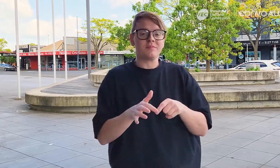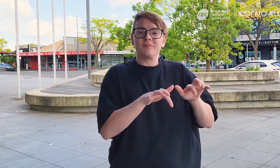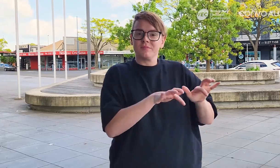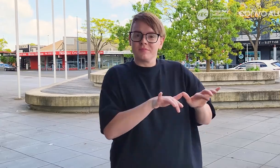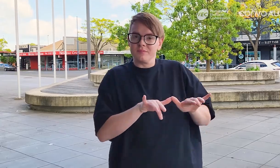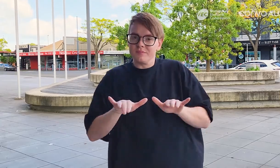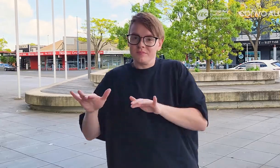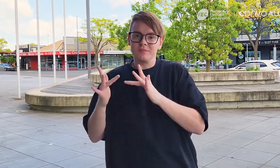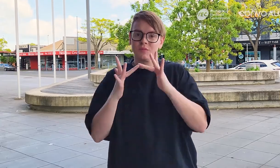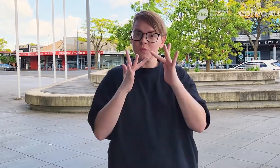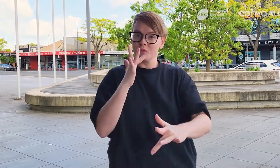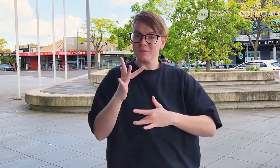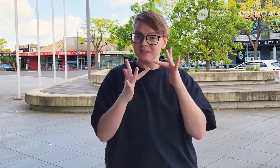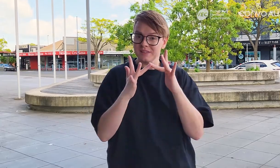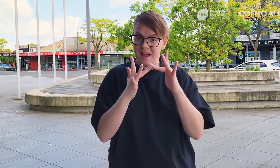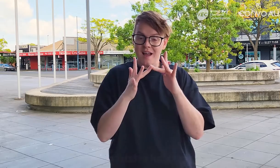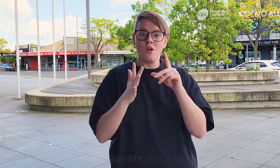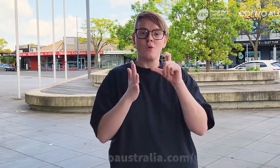and just go to